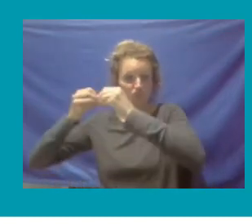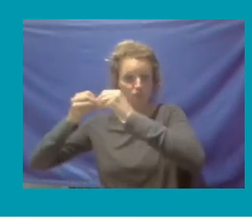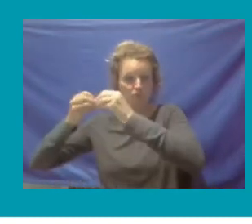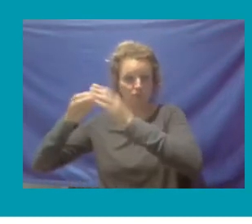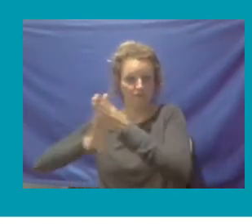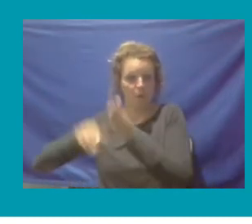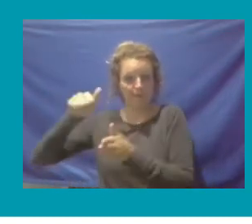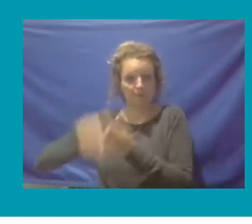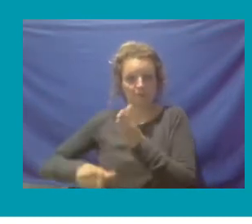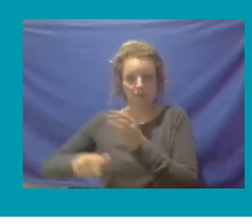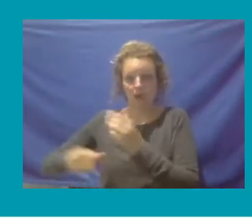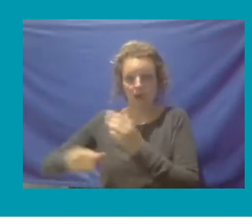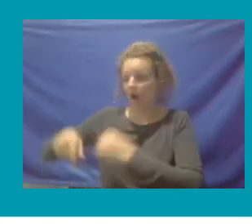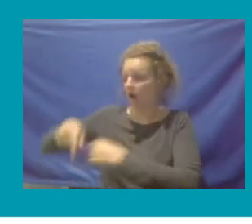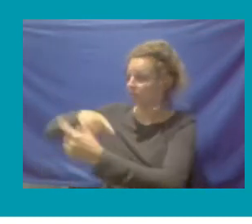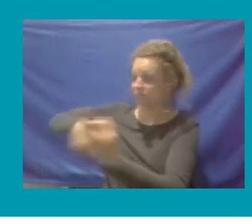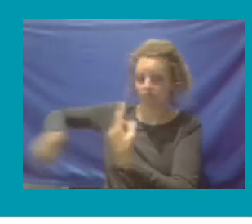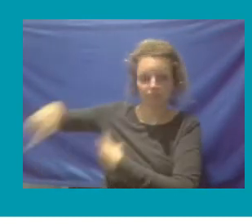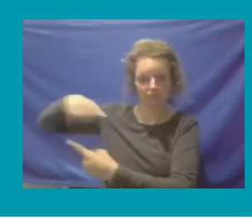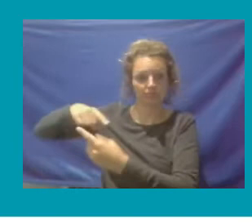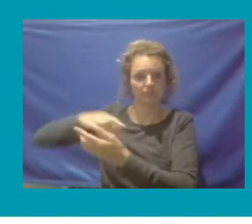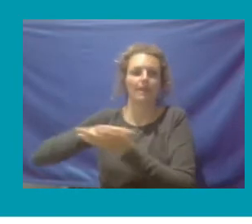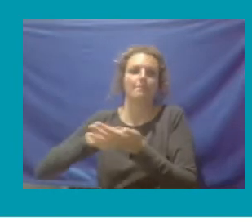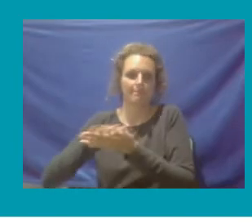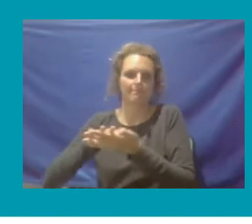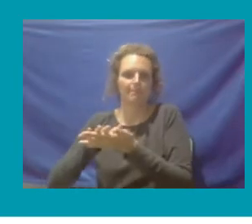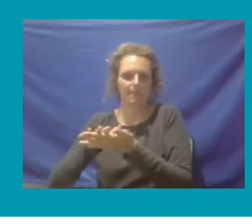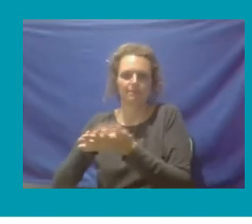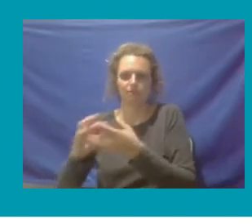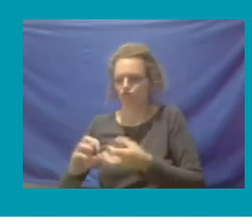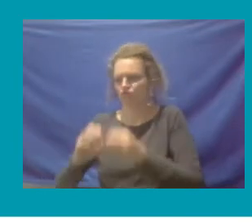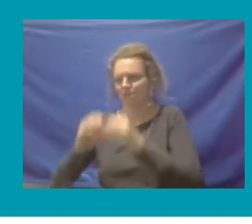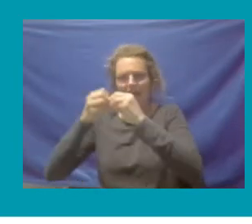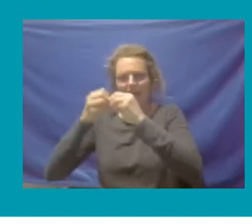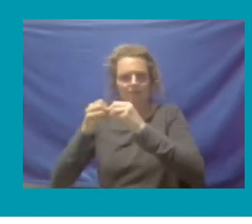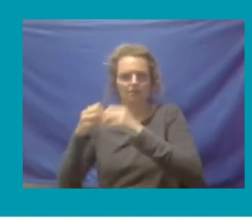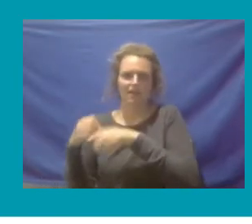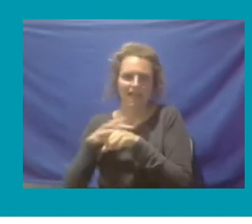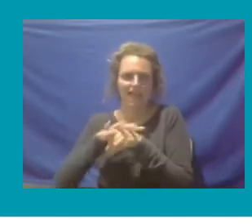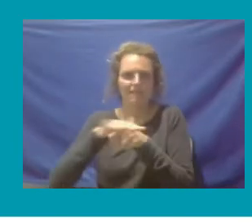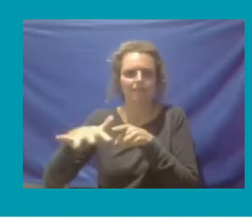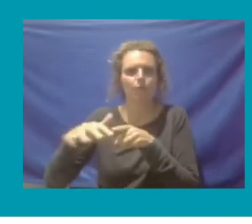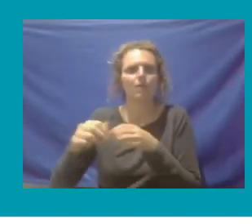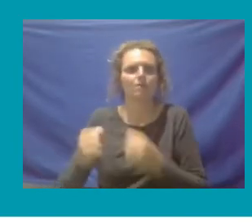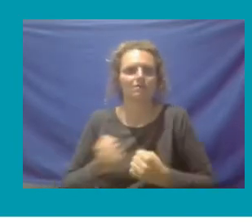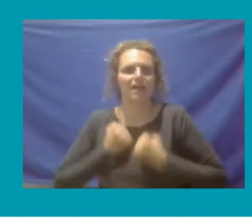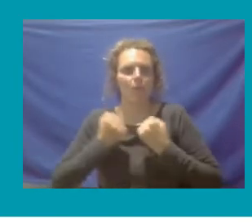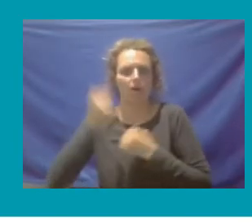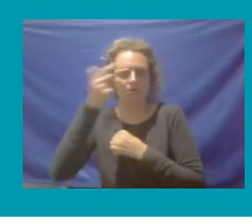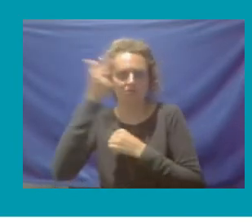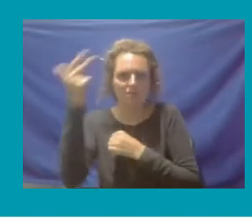inform the design and that will continue as long as we go on. We will be continually seeking feedback from candidates about.